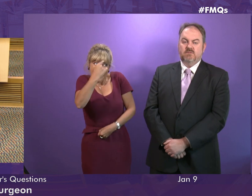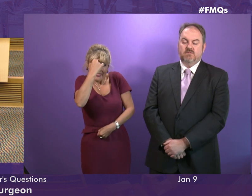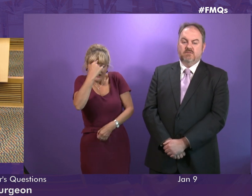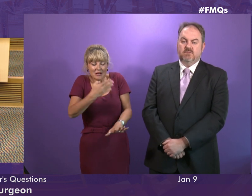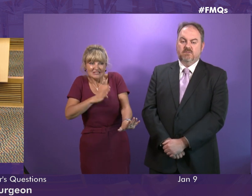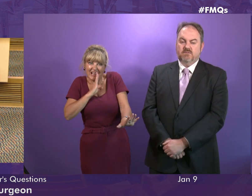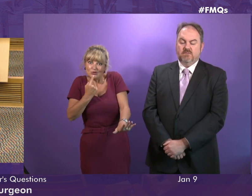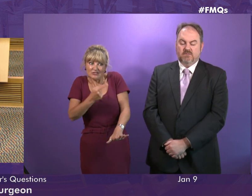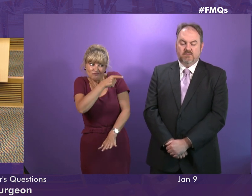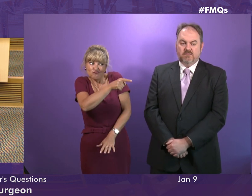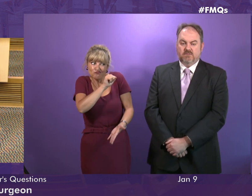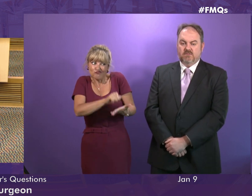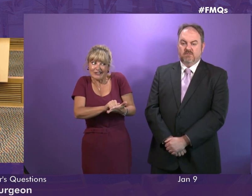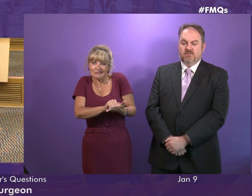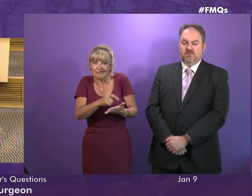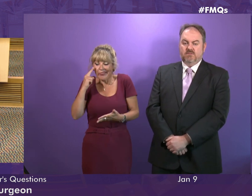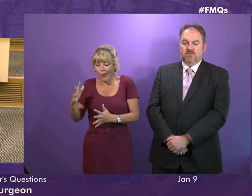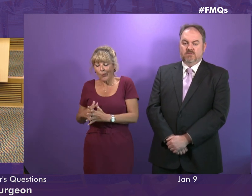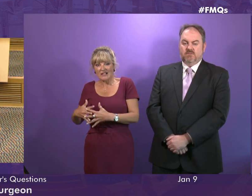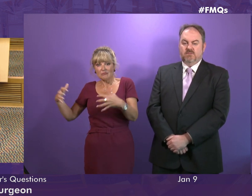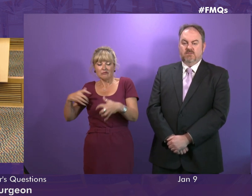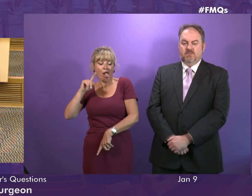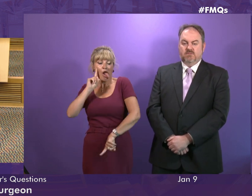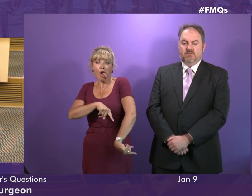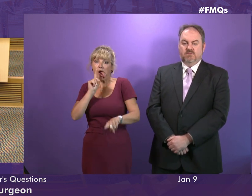anticipate—of the Westminster Government continuing to ride roughshod over the views